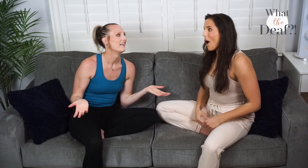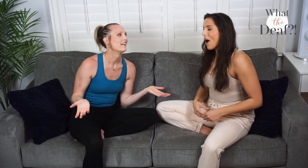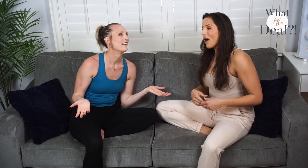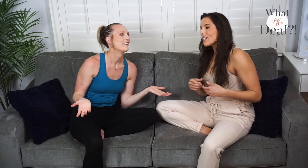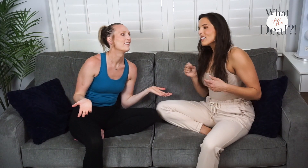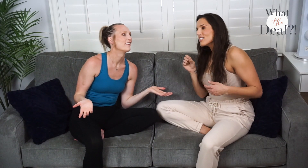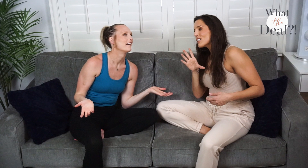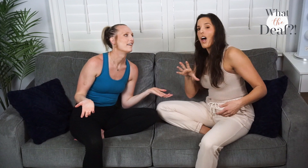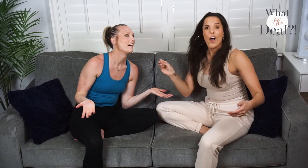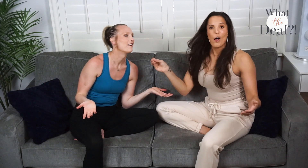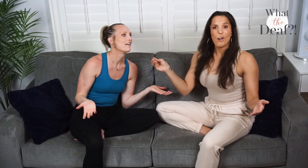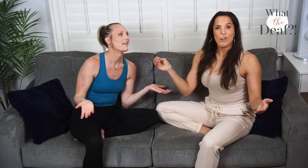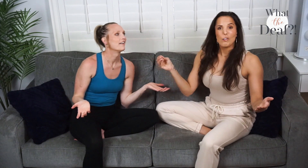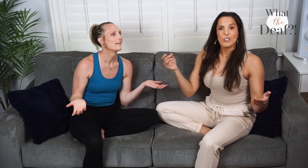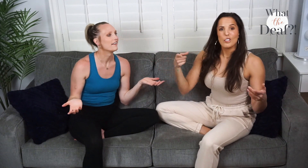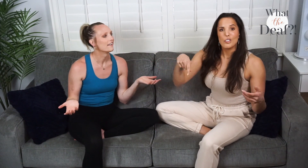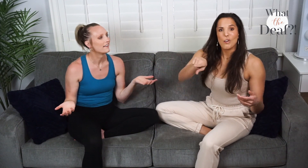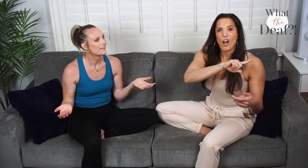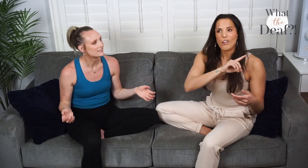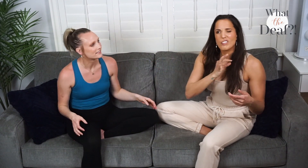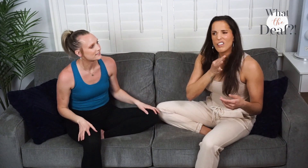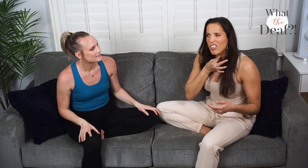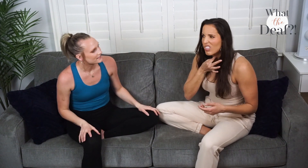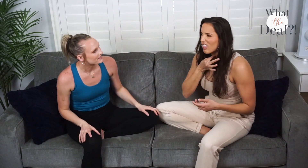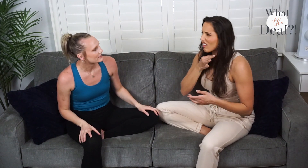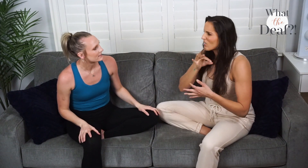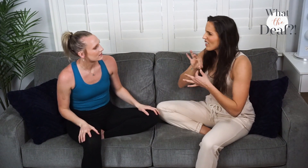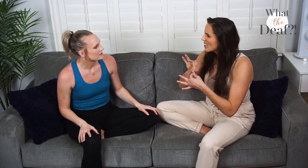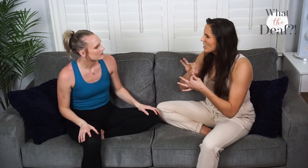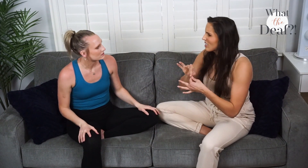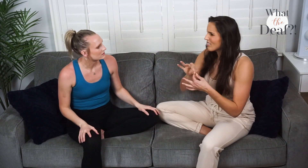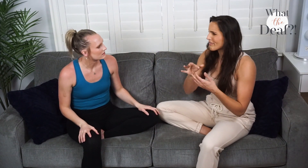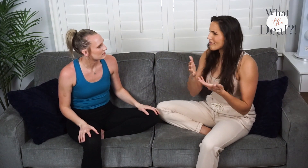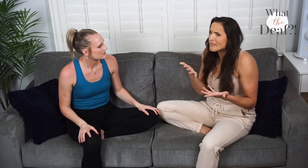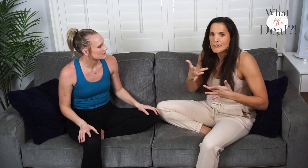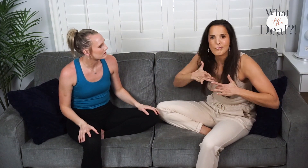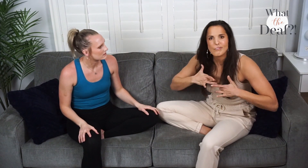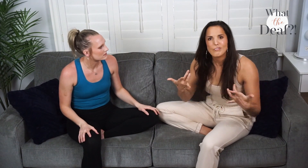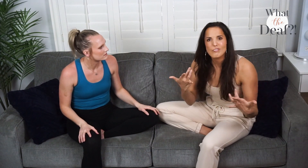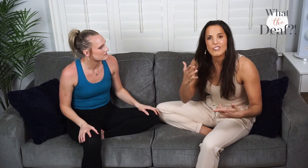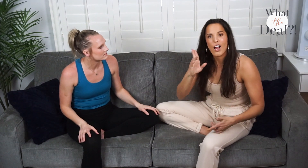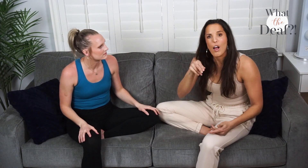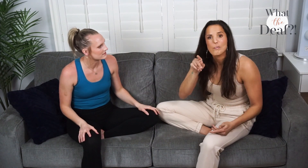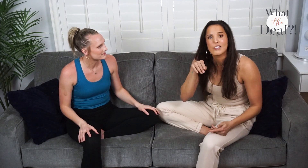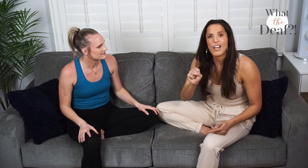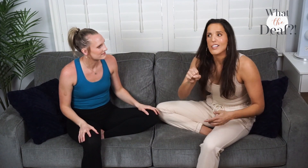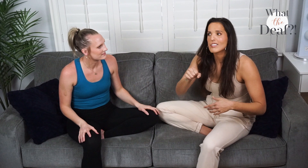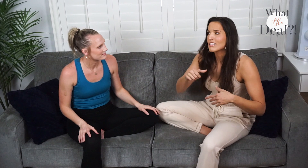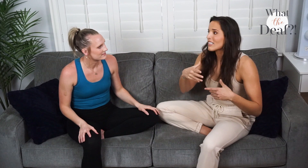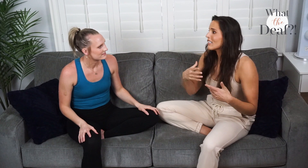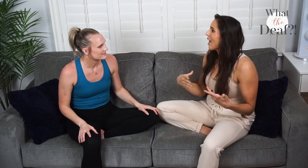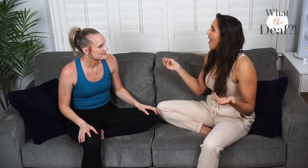Okay! So you all have been very curious about our relationships and what are the updates,